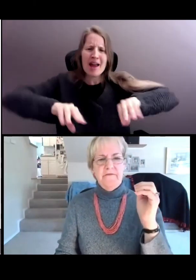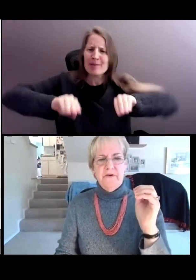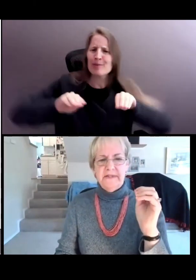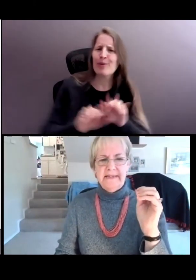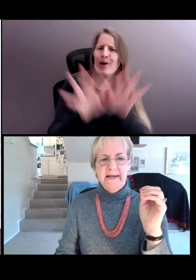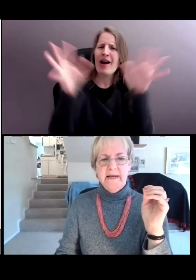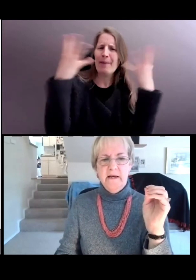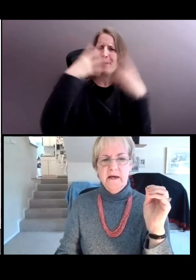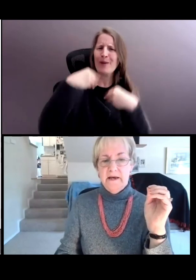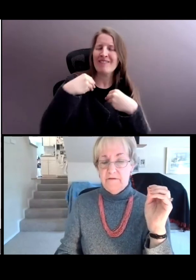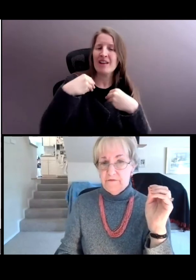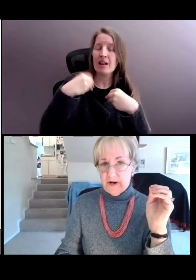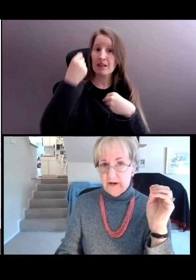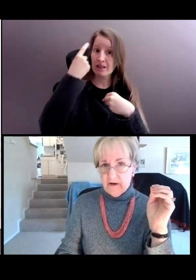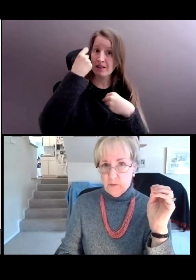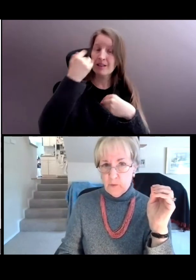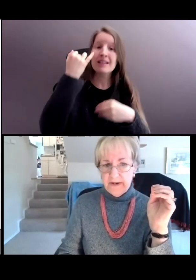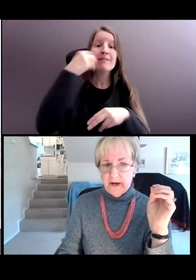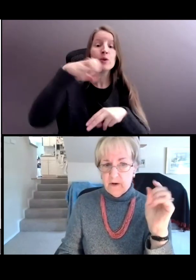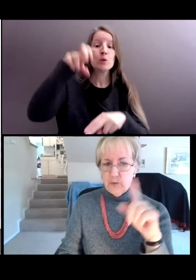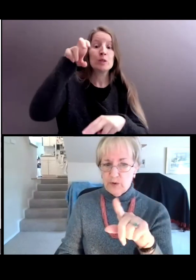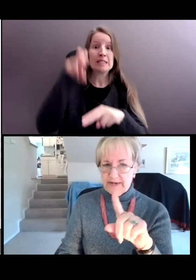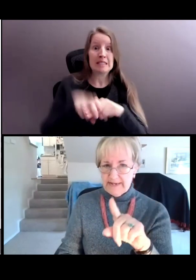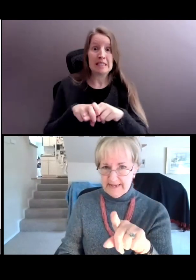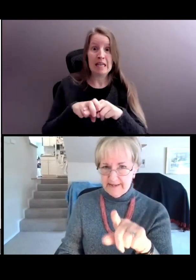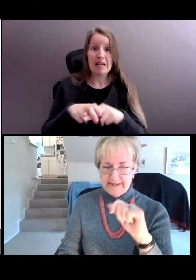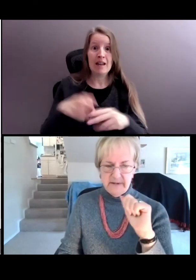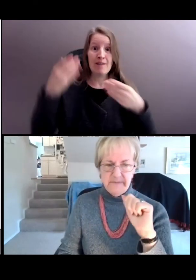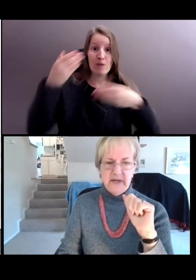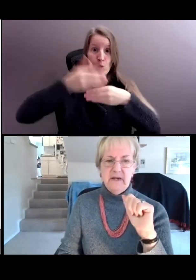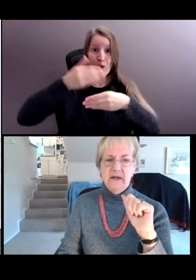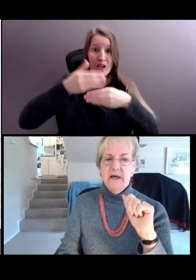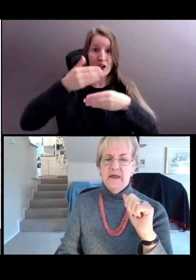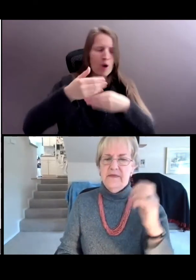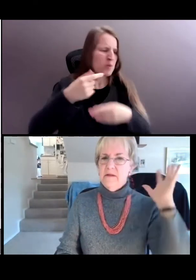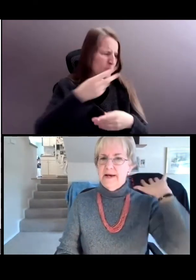if you are sitting in front of the window and we are going to see this in a minute the